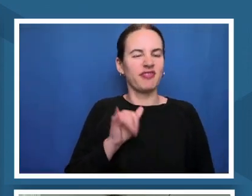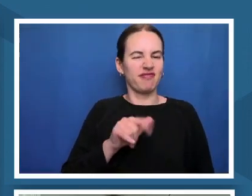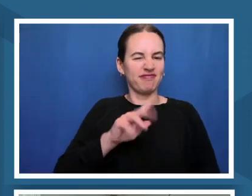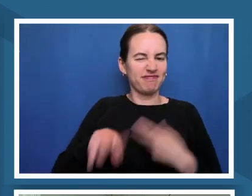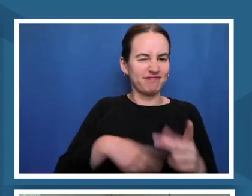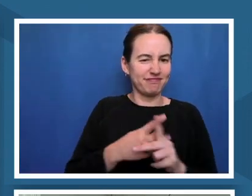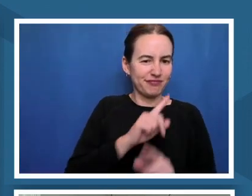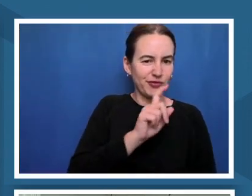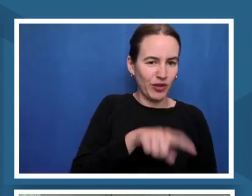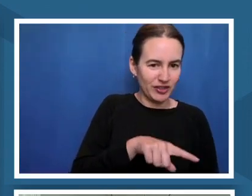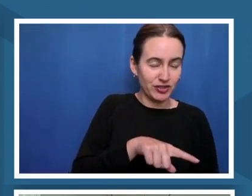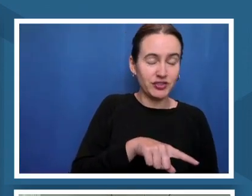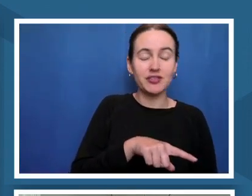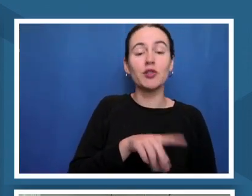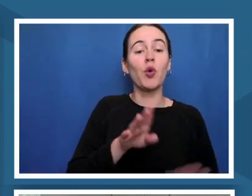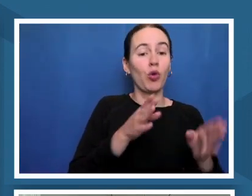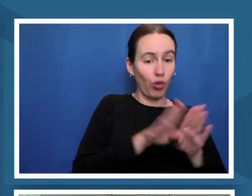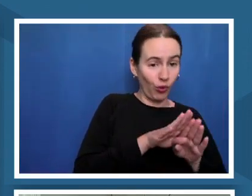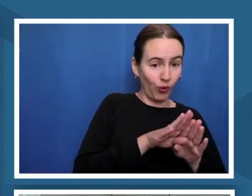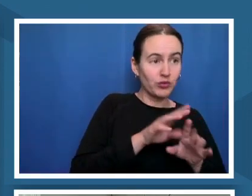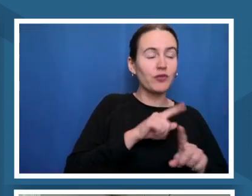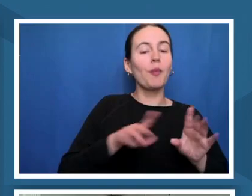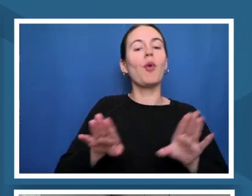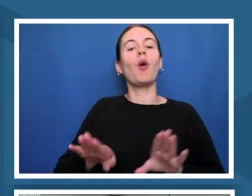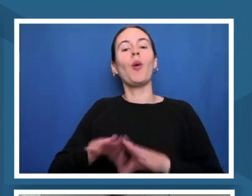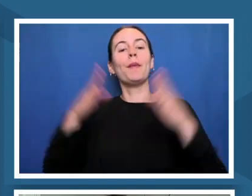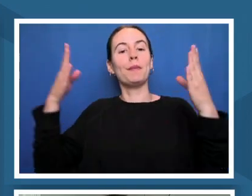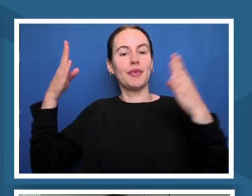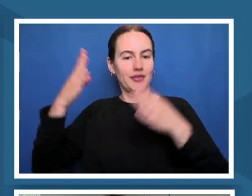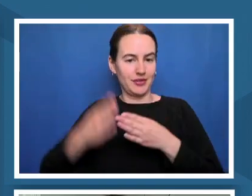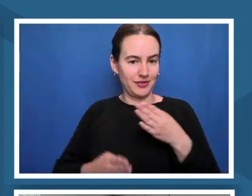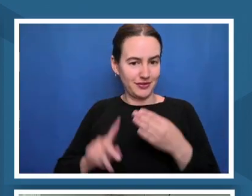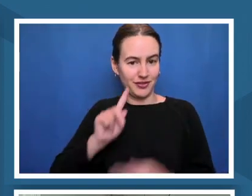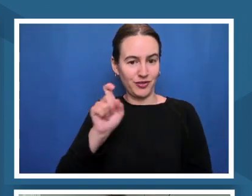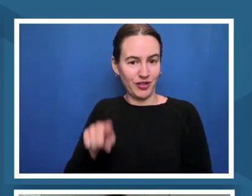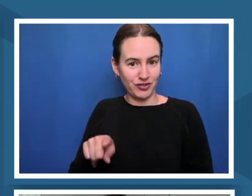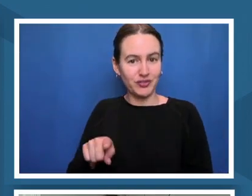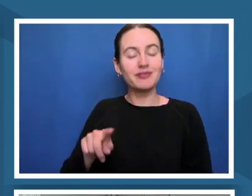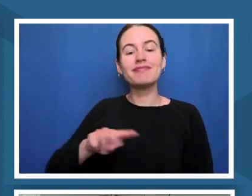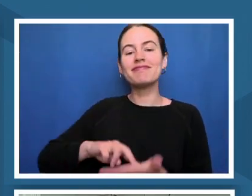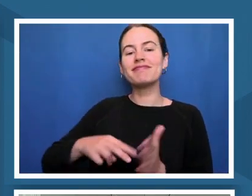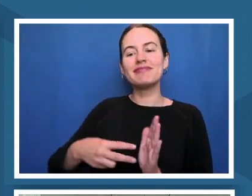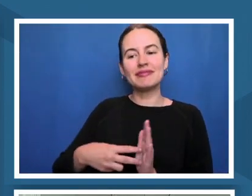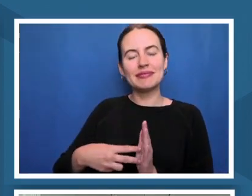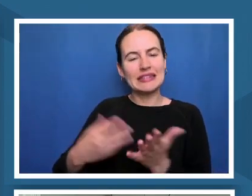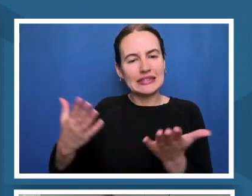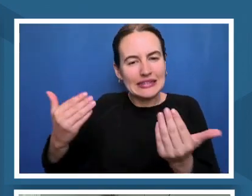open-ended question an open-ended question that invites